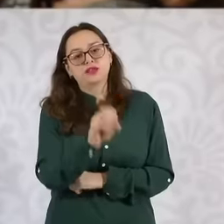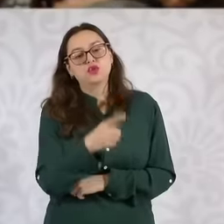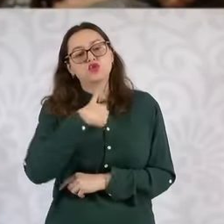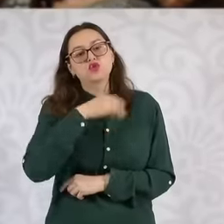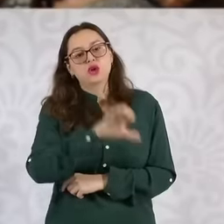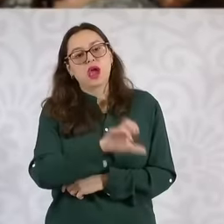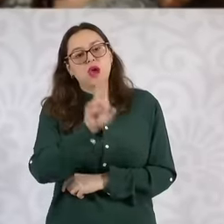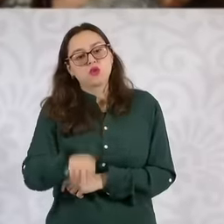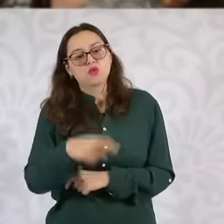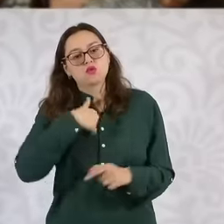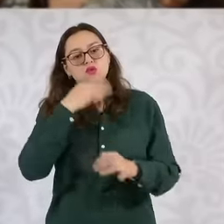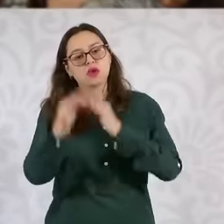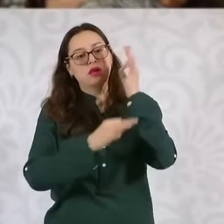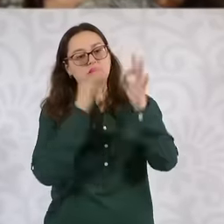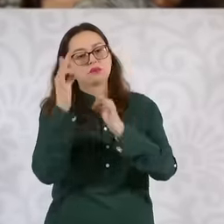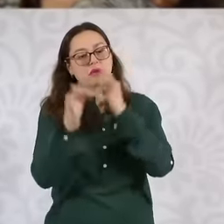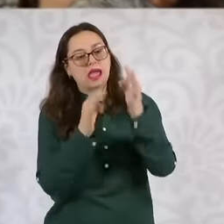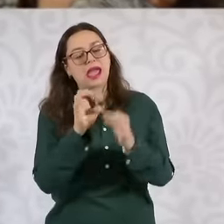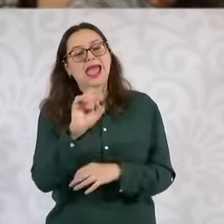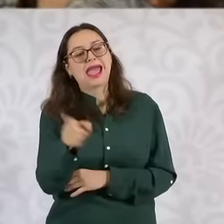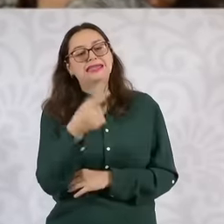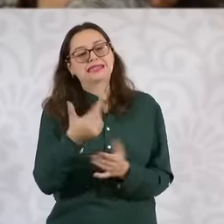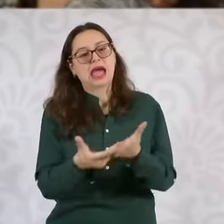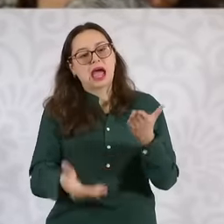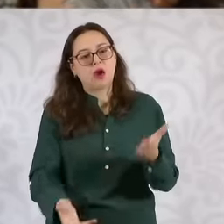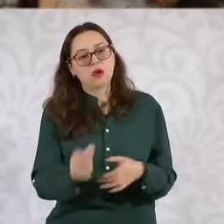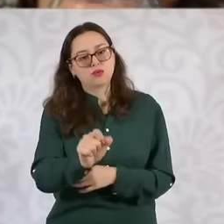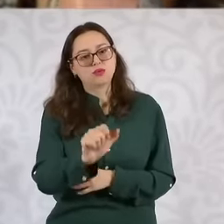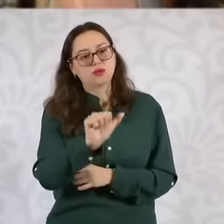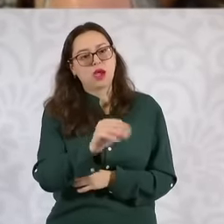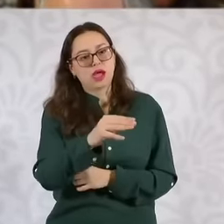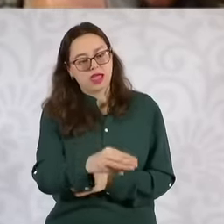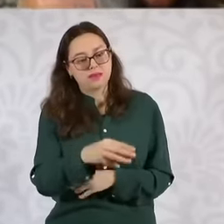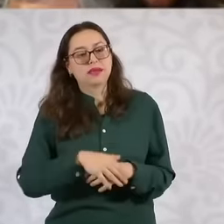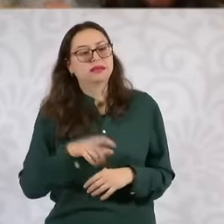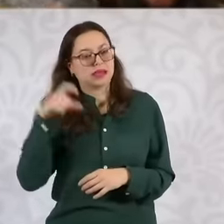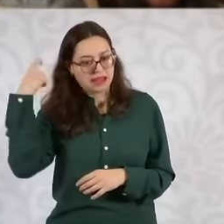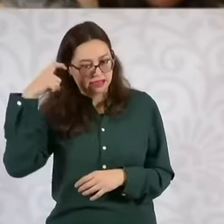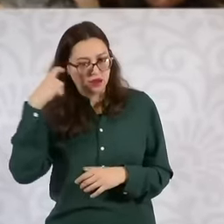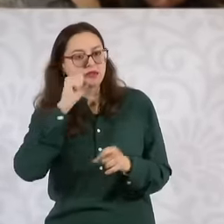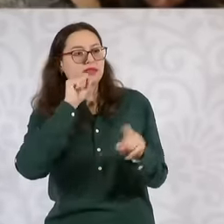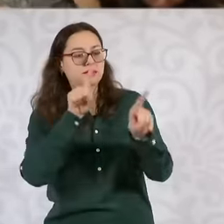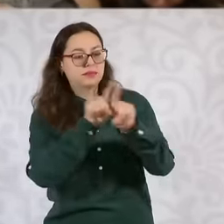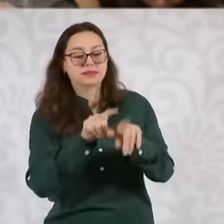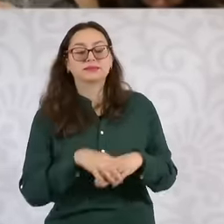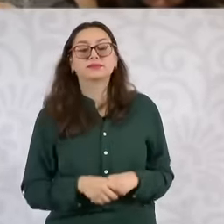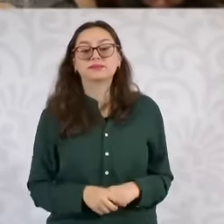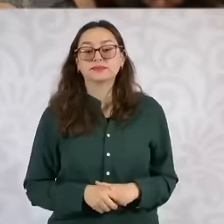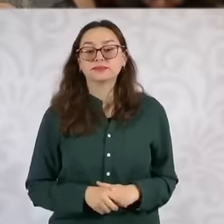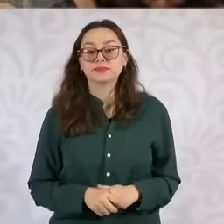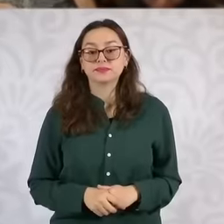frequency cat.com is now am and it is now am From Querétaro president this given Quintana ro's dependence